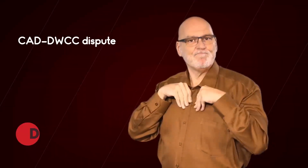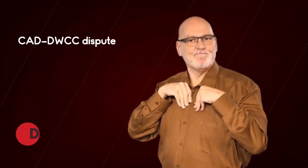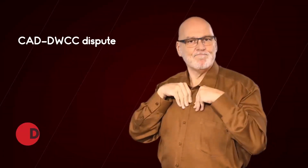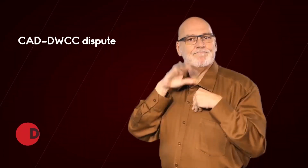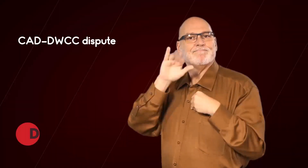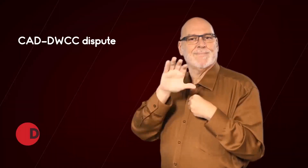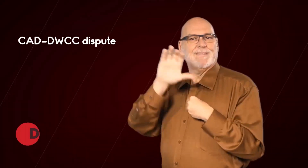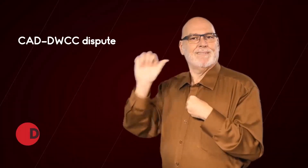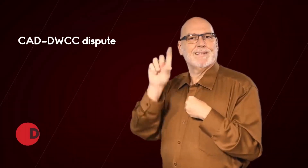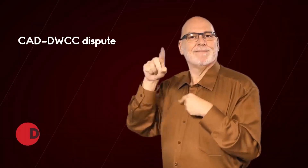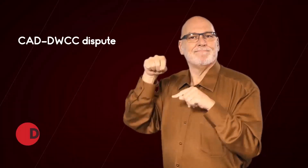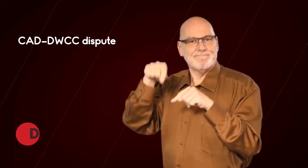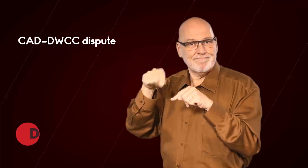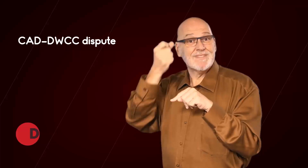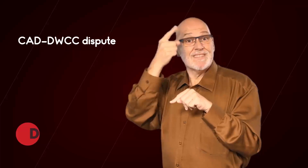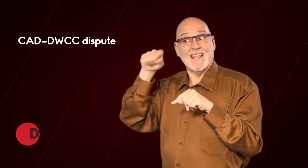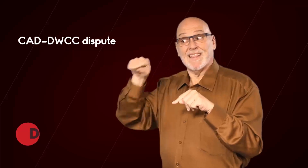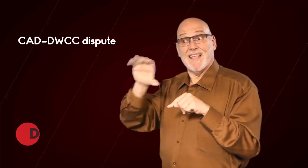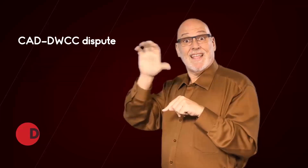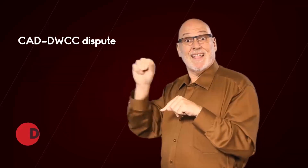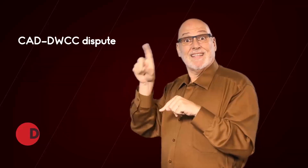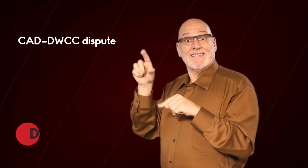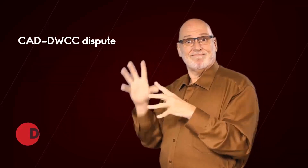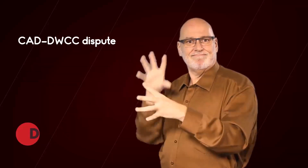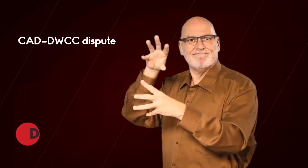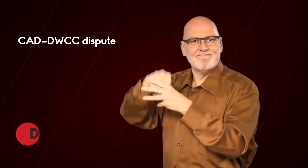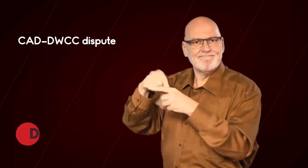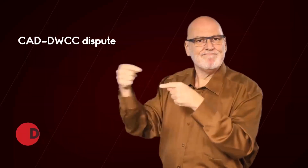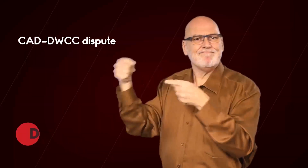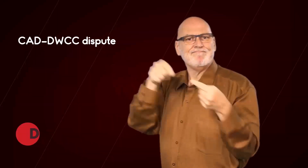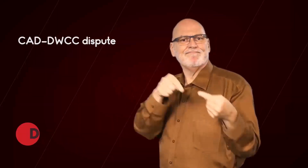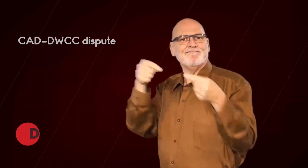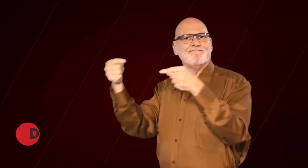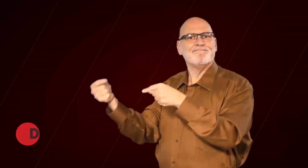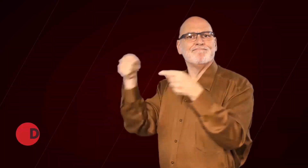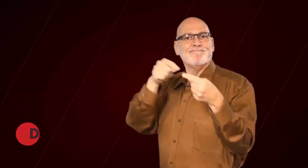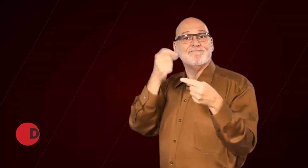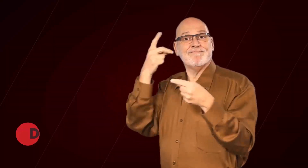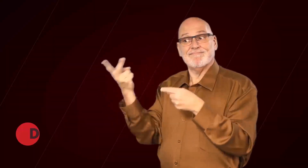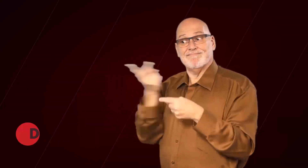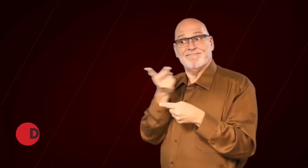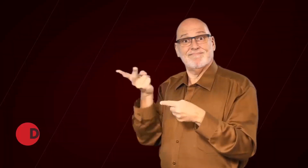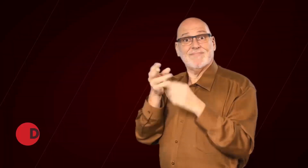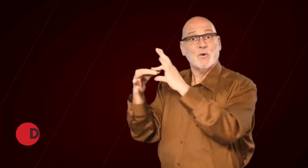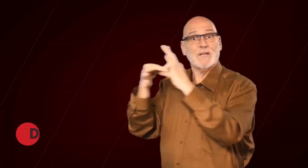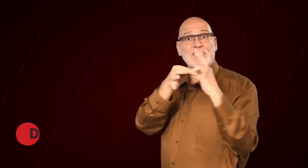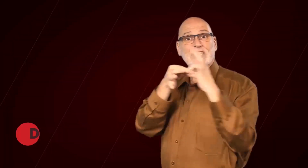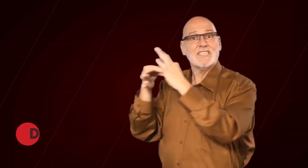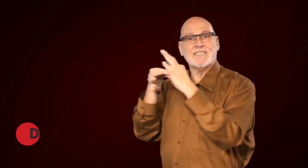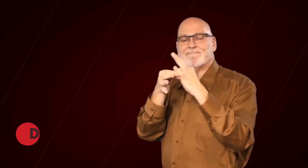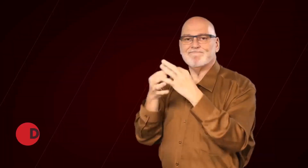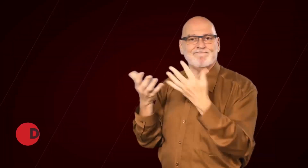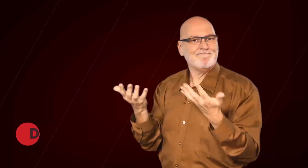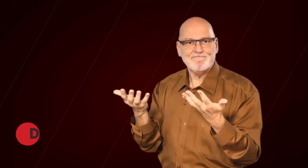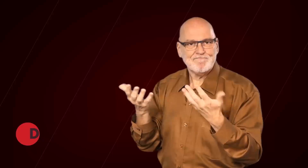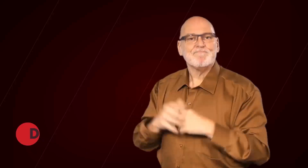by the CAD were embroiled in a dispute and had decided to dissolve this relationship.